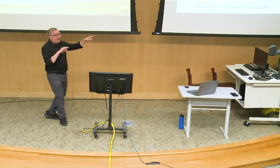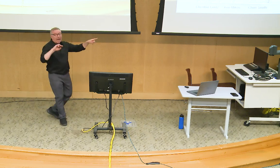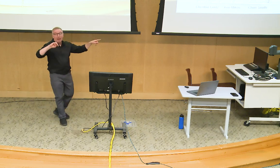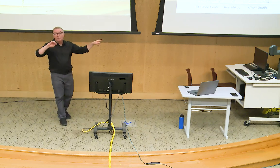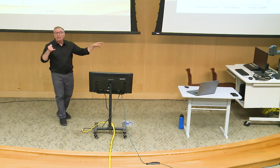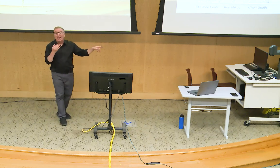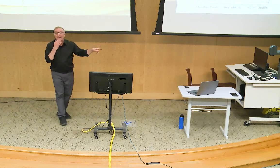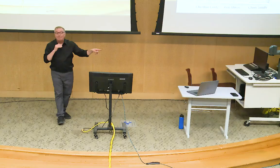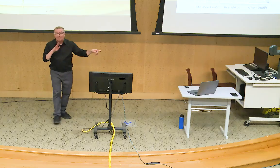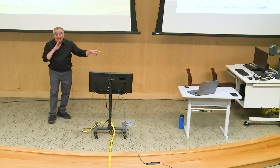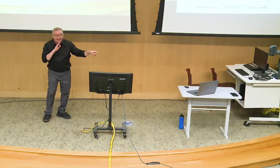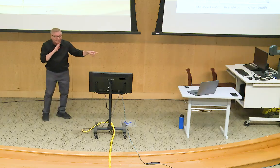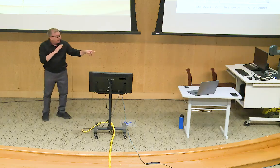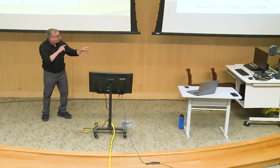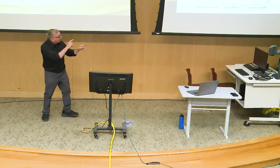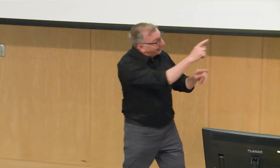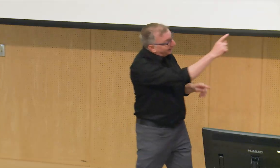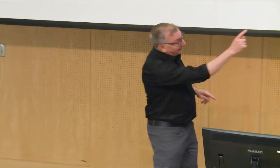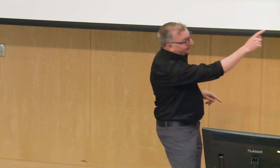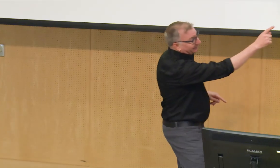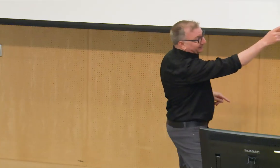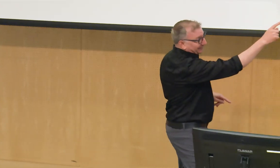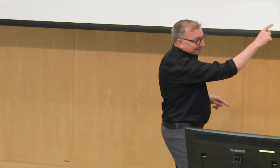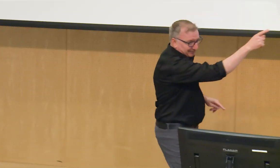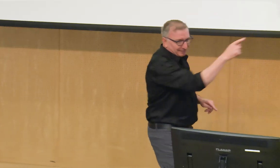learning real grammar in ASL.